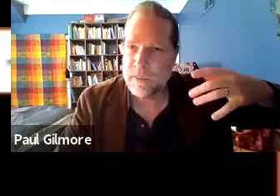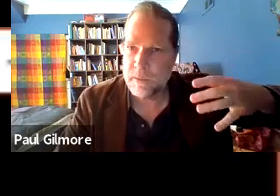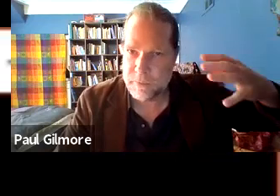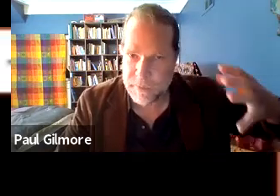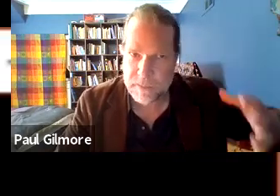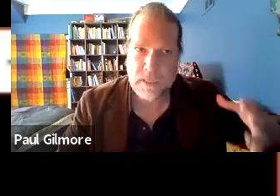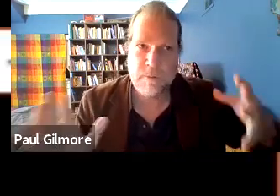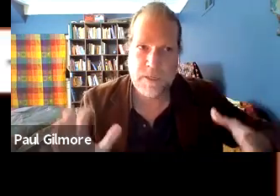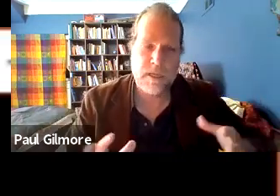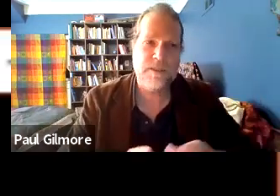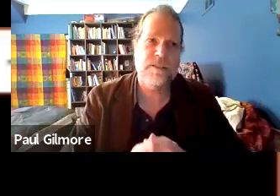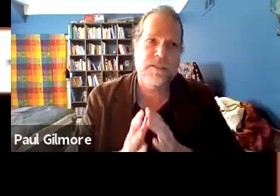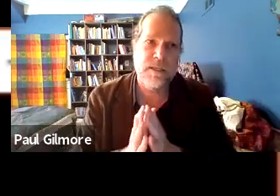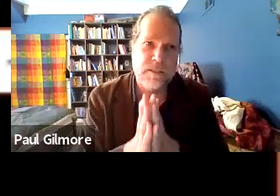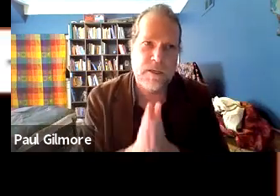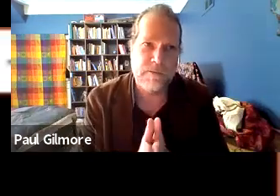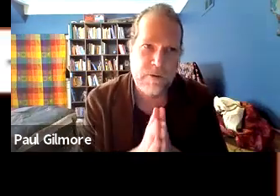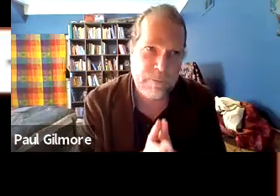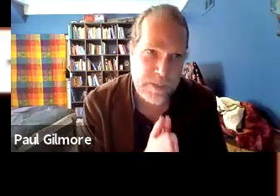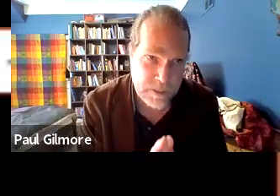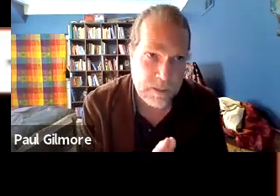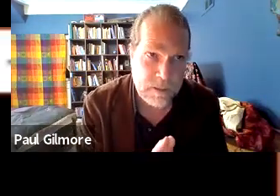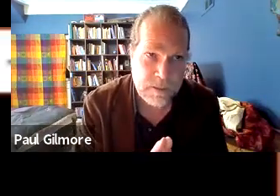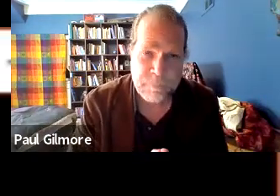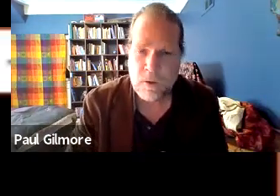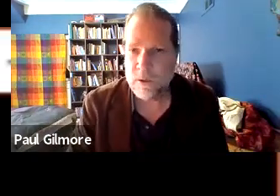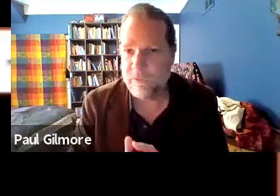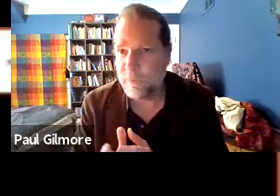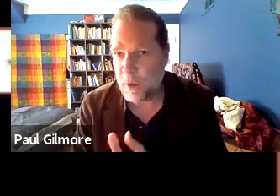But But basically, what it does is it says, Look, if you're from Italy, or you're from